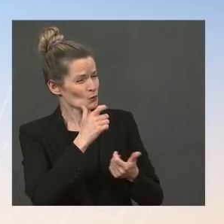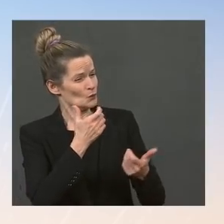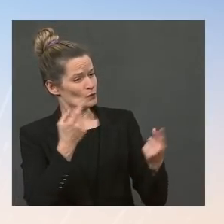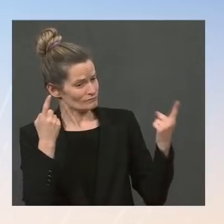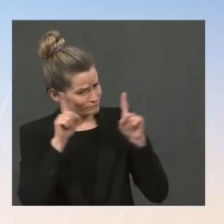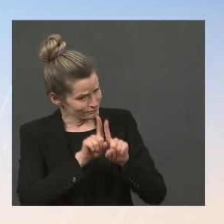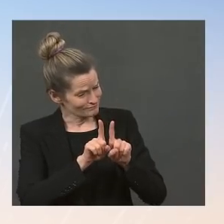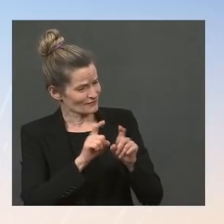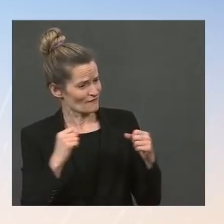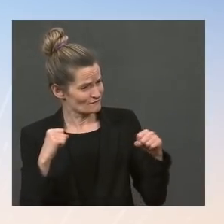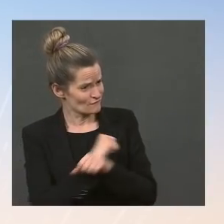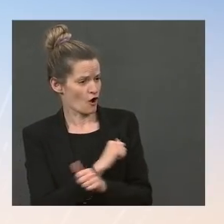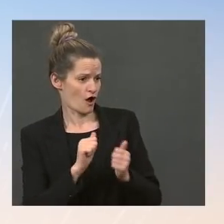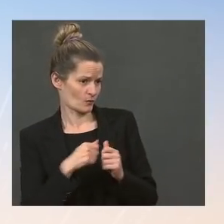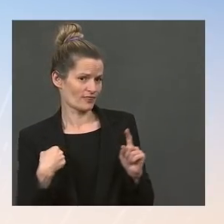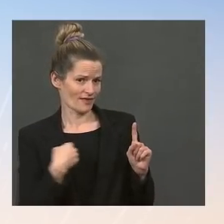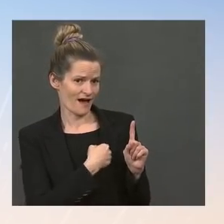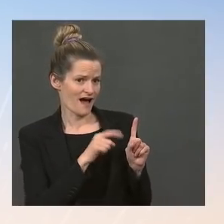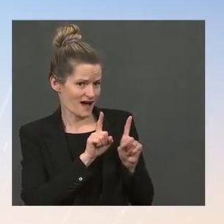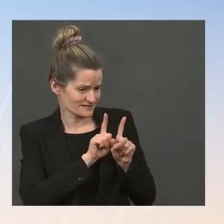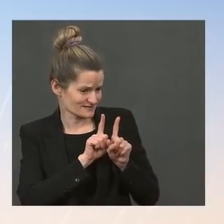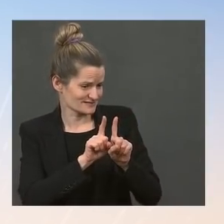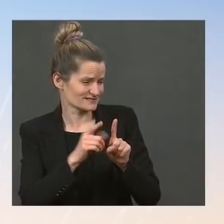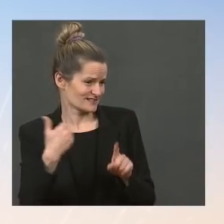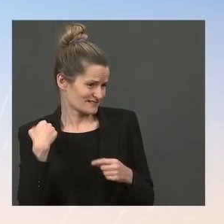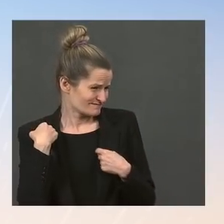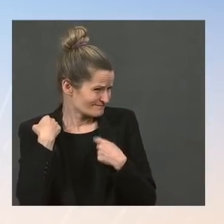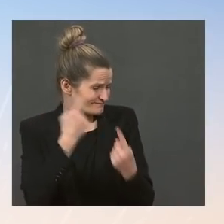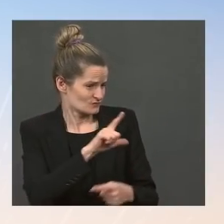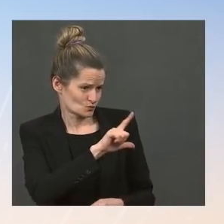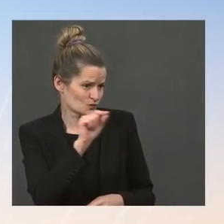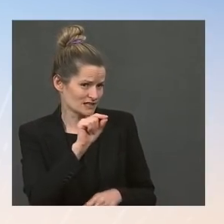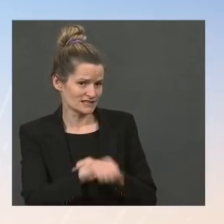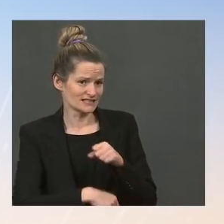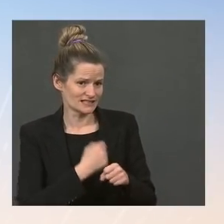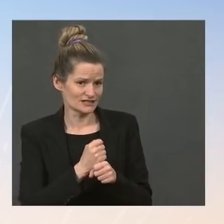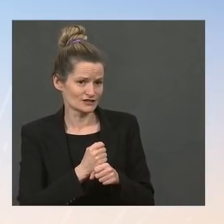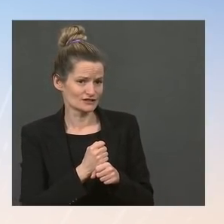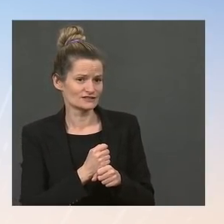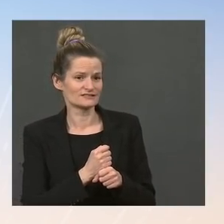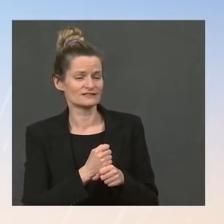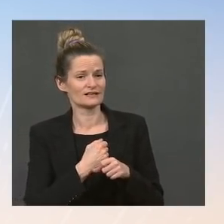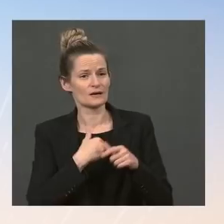the United States for the last 20 years from Democrats and Republicans -- that we can move forward and get the funding we need.